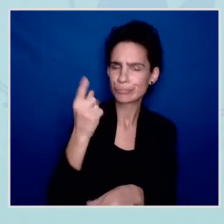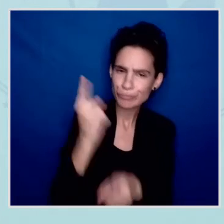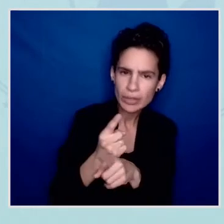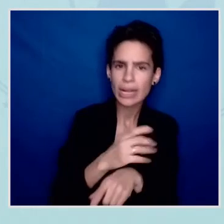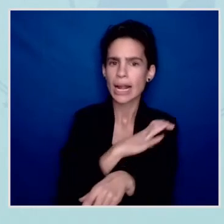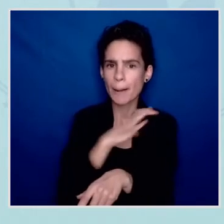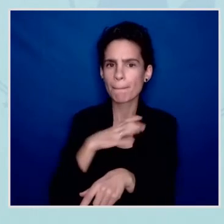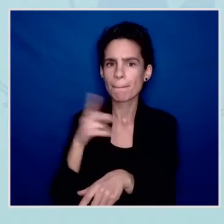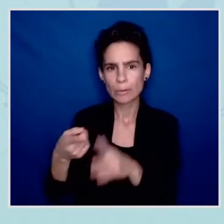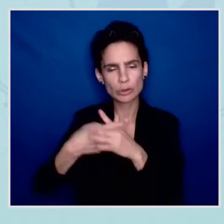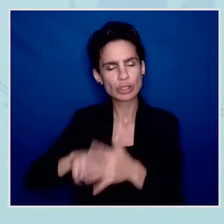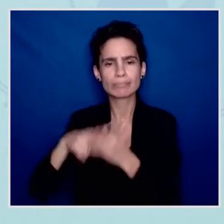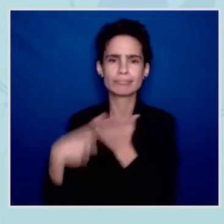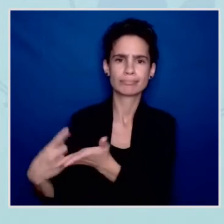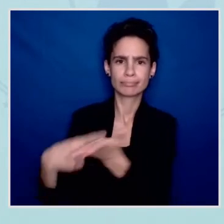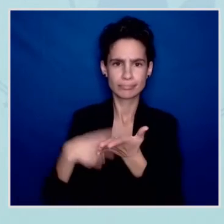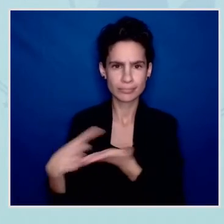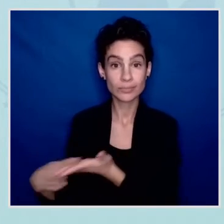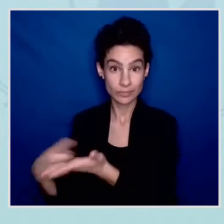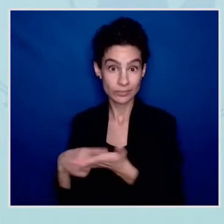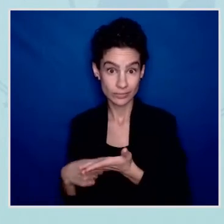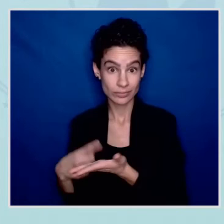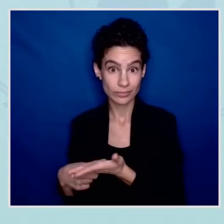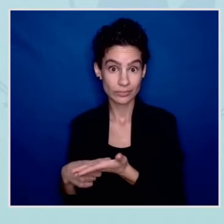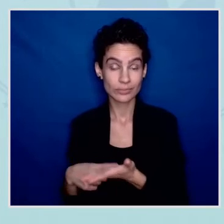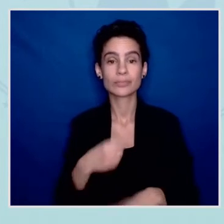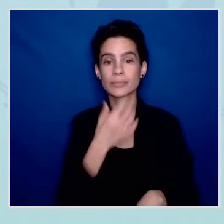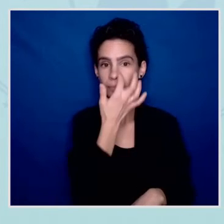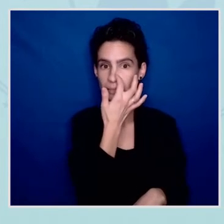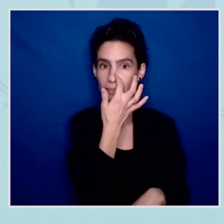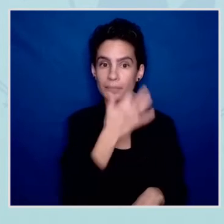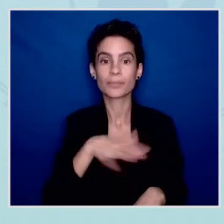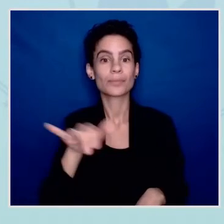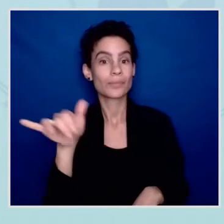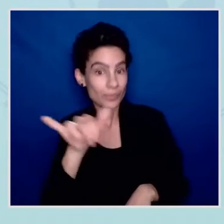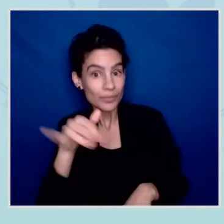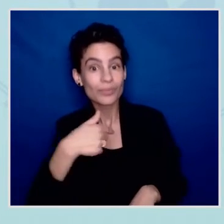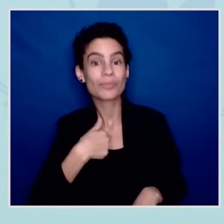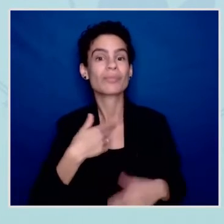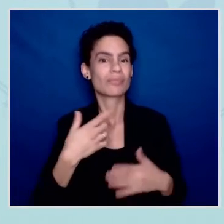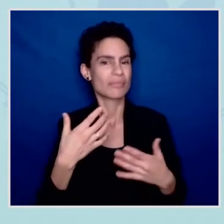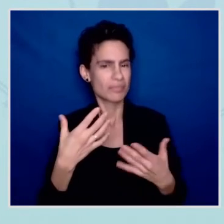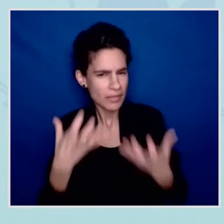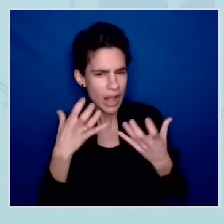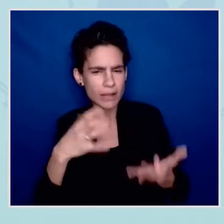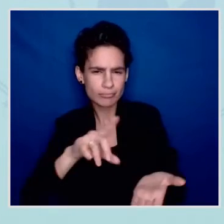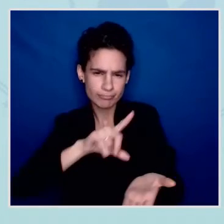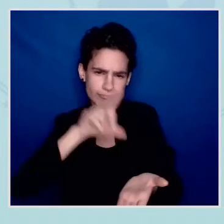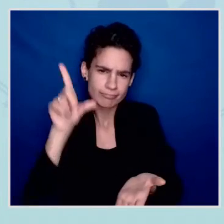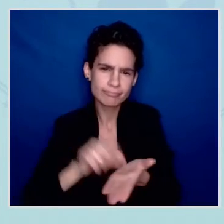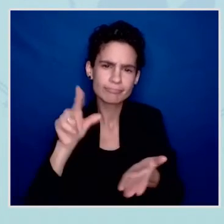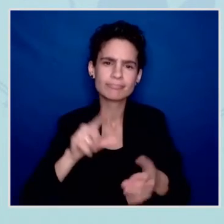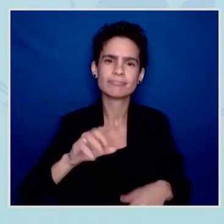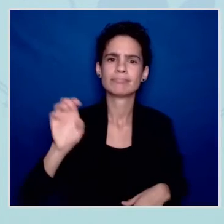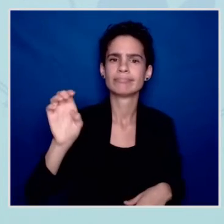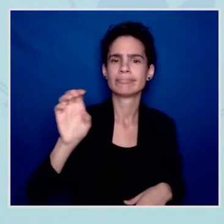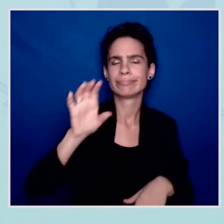CONGRESS FIRST, I WILL DO. I WILL INTRODUCE AN IMMIGRATION BILL IMMEDIATELY, AND HAVE IT SENT TO THE APPROPRIATE